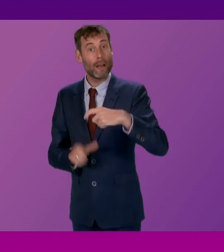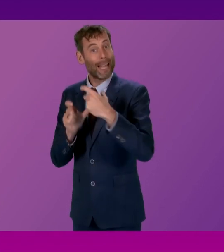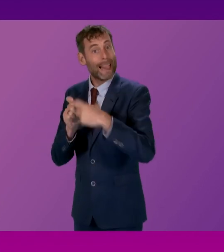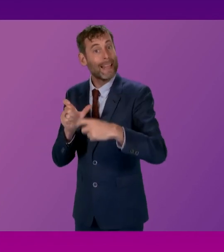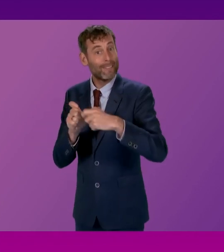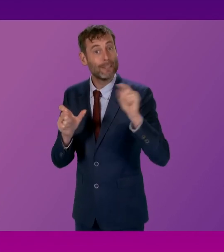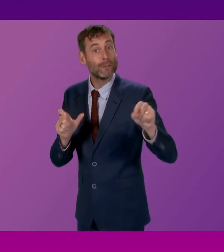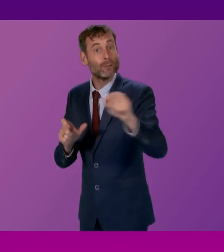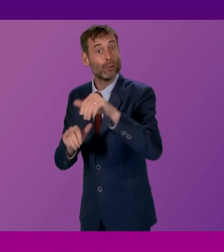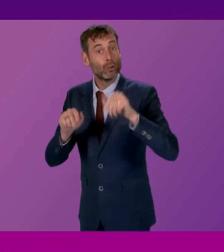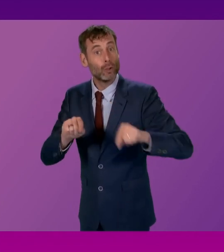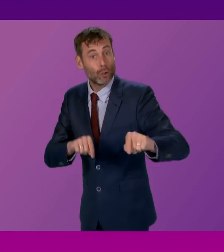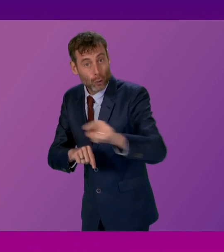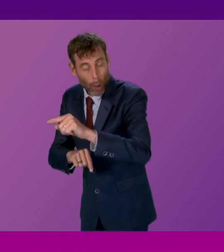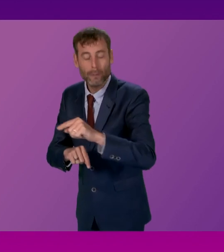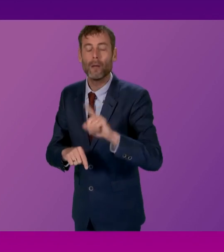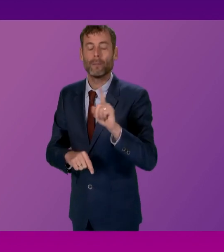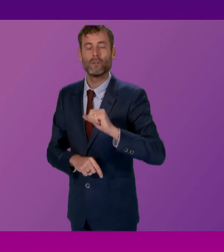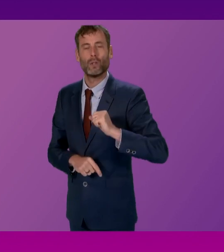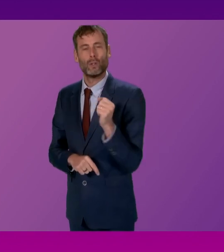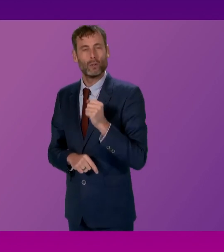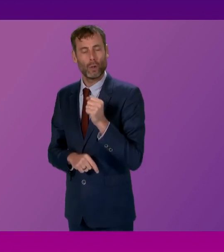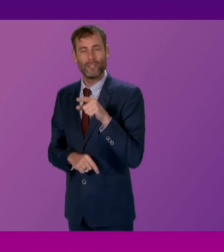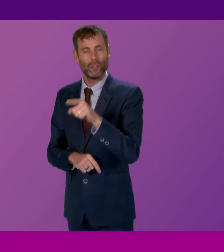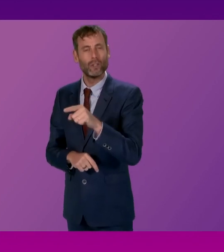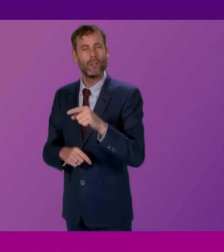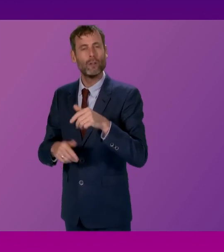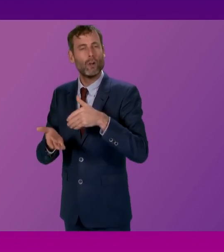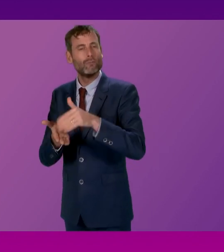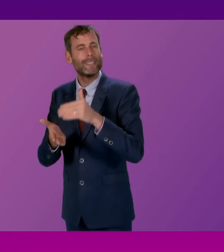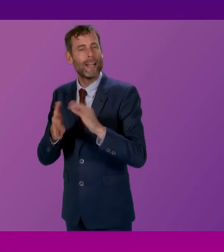Scottish Wholesale Association, trading standards teams and third sector partners to increase